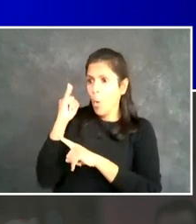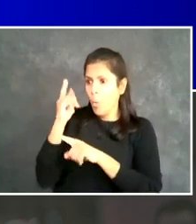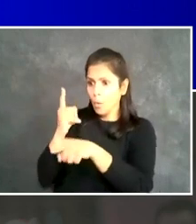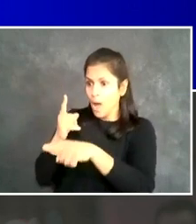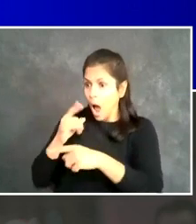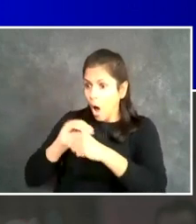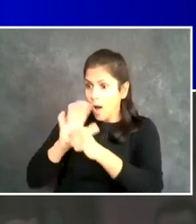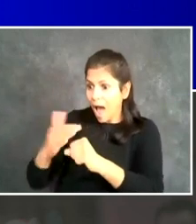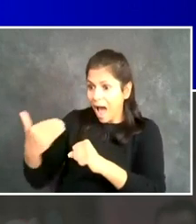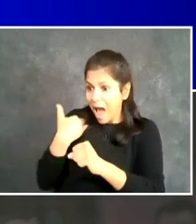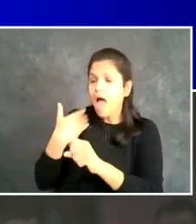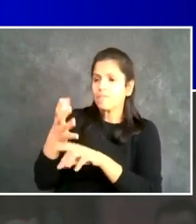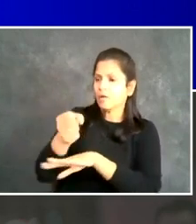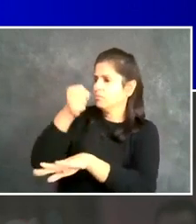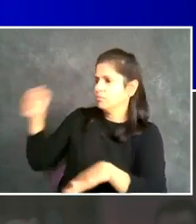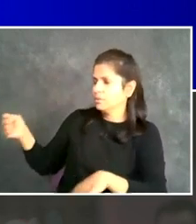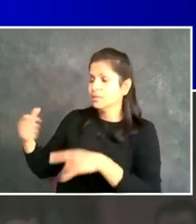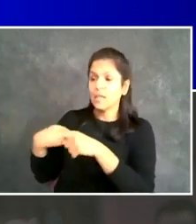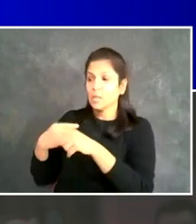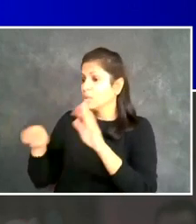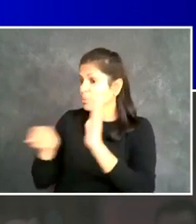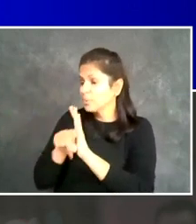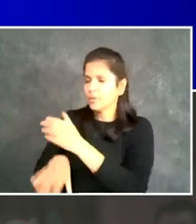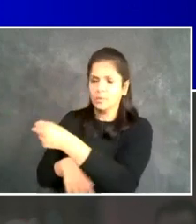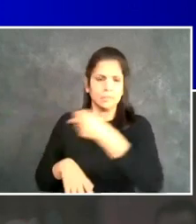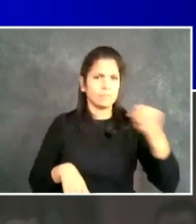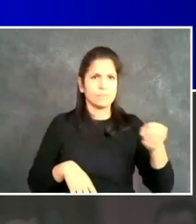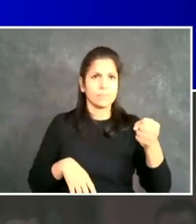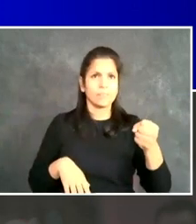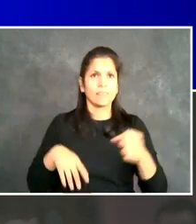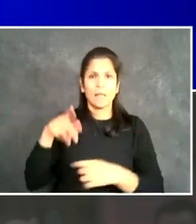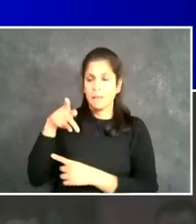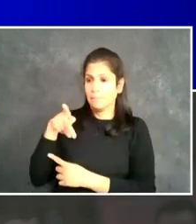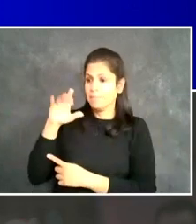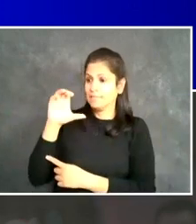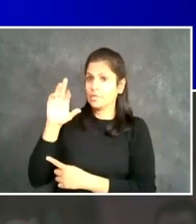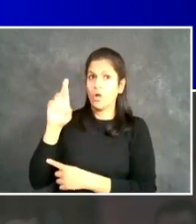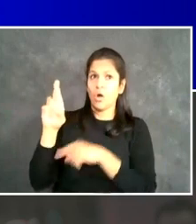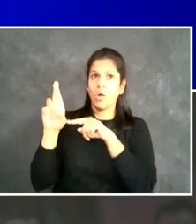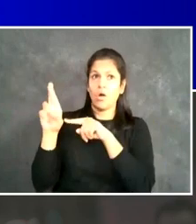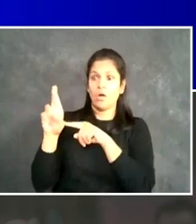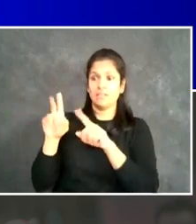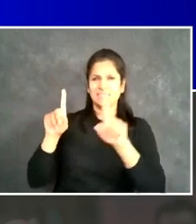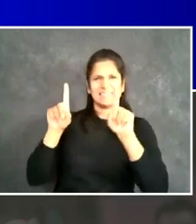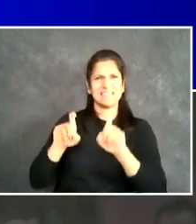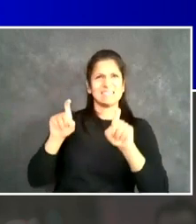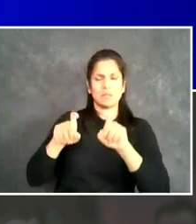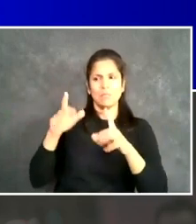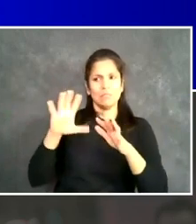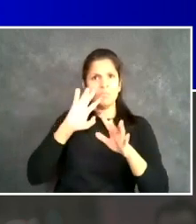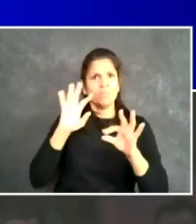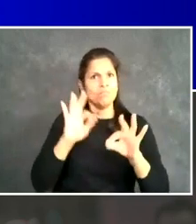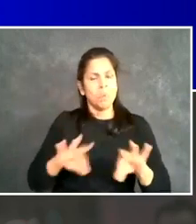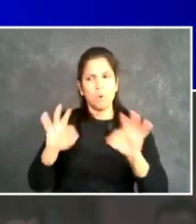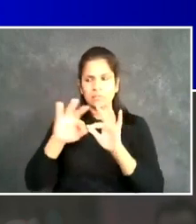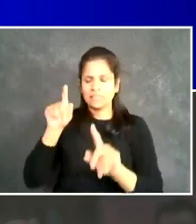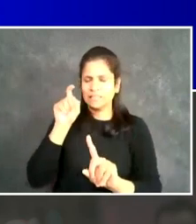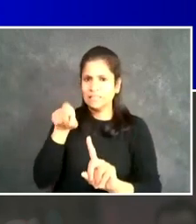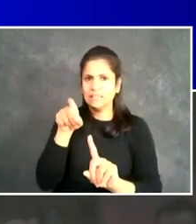CRUCIAL TO SO MUCH OF WHAT WE'RE GOING TO DO GOING FORWARD. THAT'S THE TEST I WISH WE HAD MORE OF WHEN WE NEEDED IT